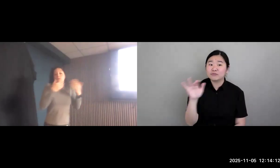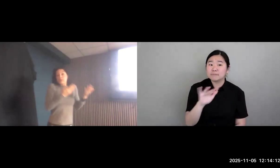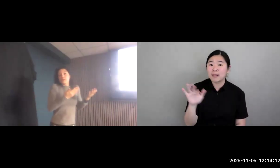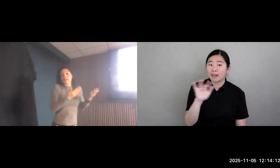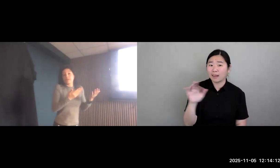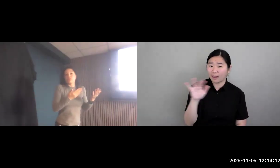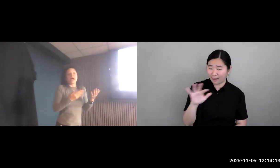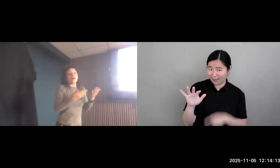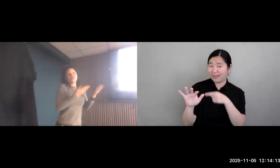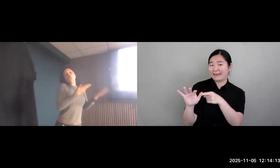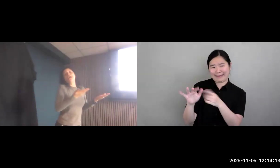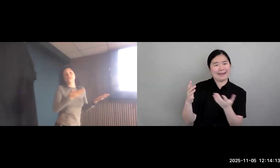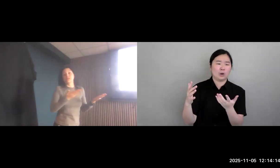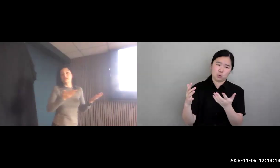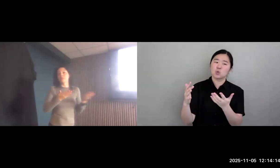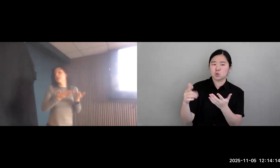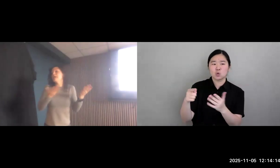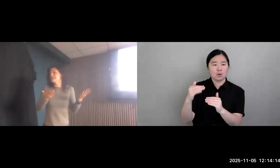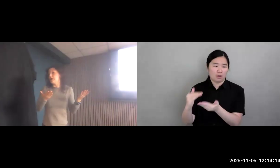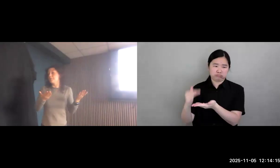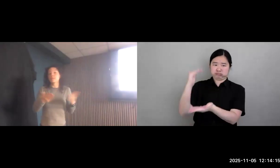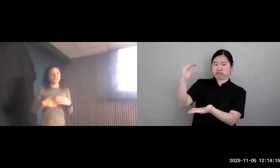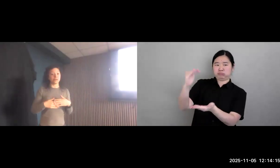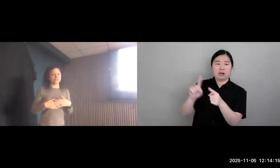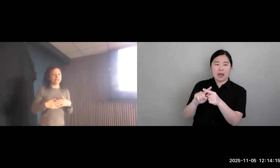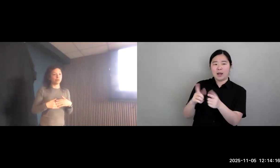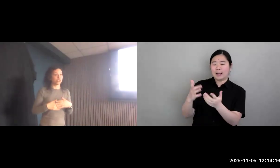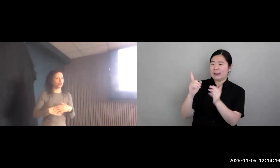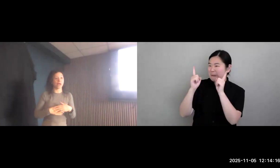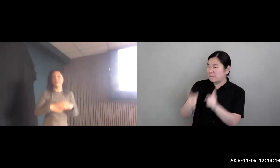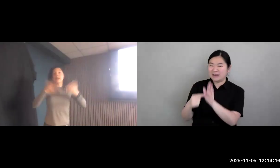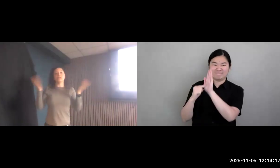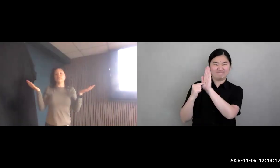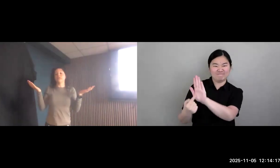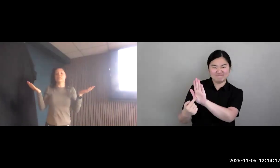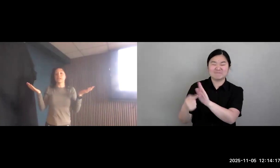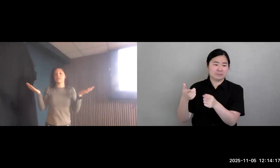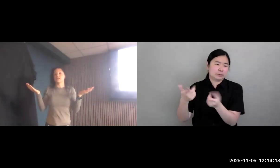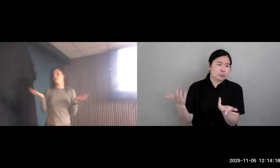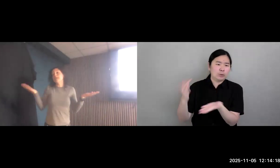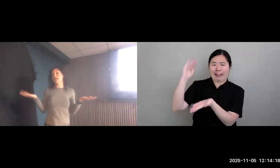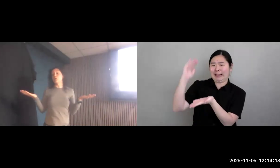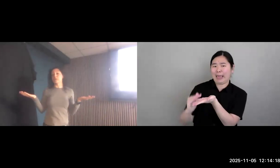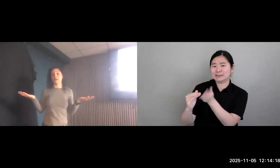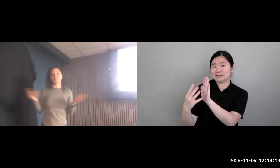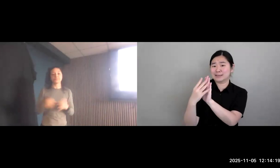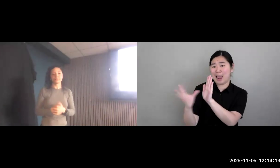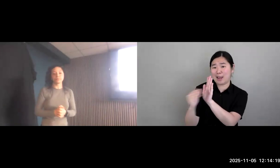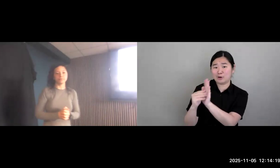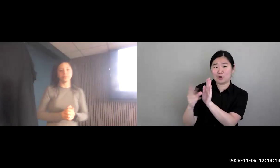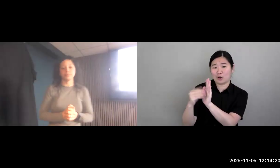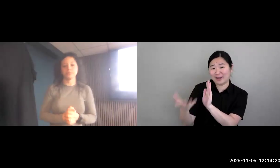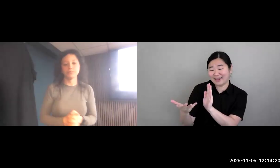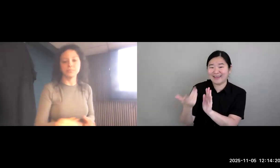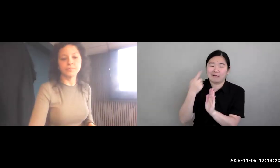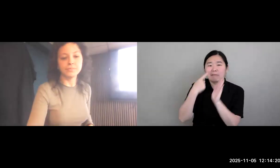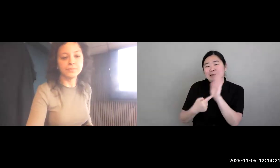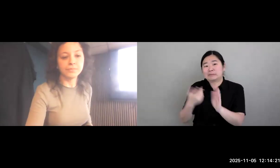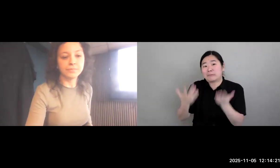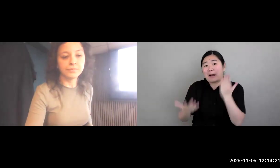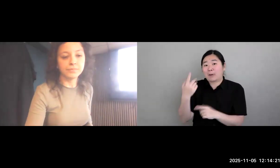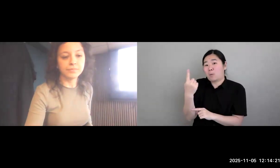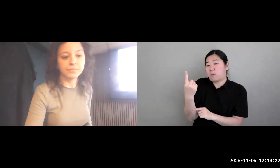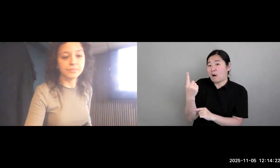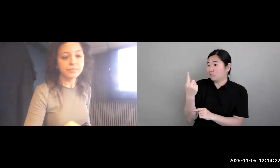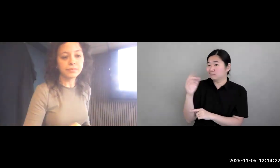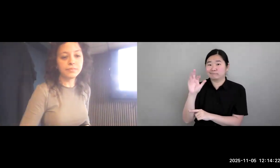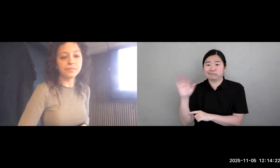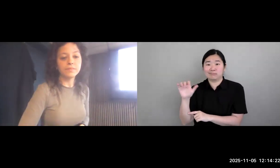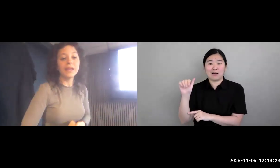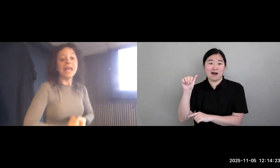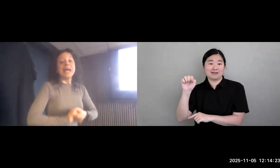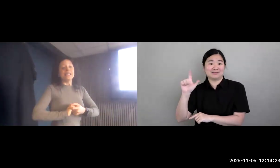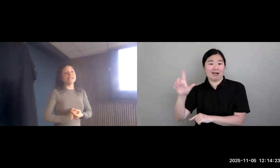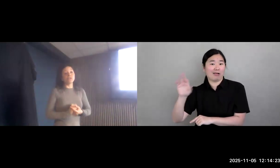Some sign languages have a two-handed system, like BSL. Some sign languages don't have any fingerspelling system like KQSL.